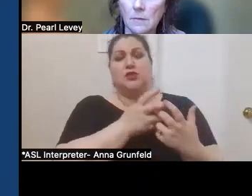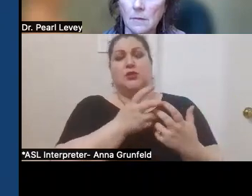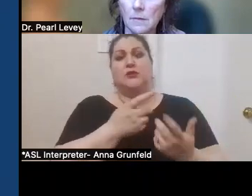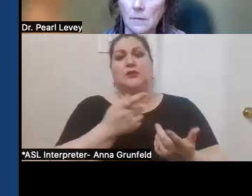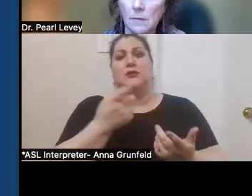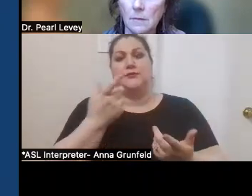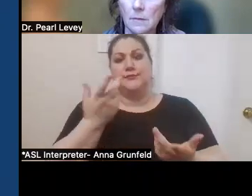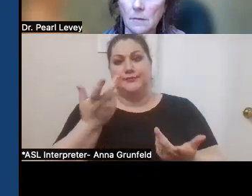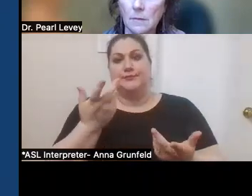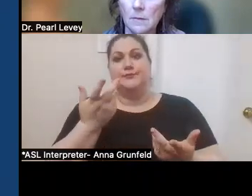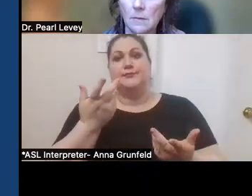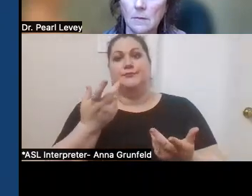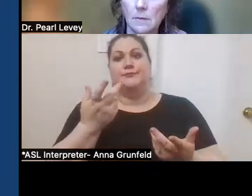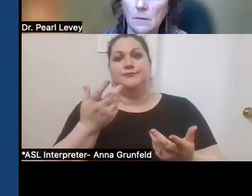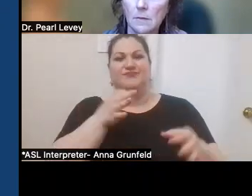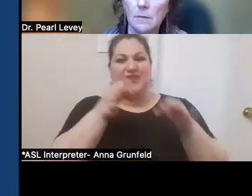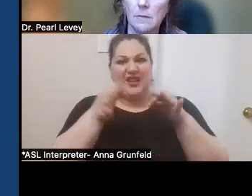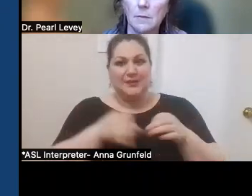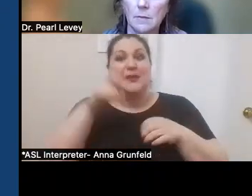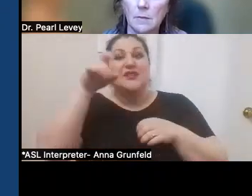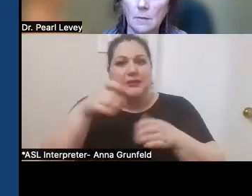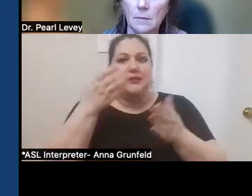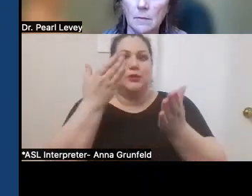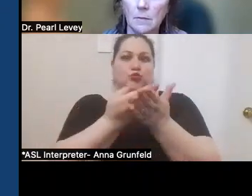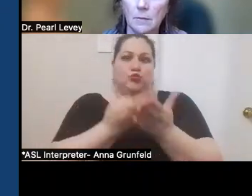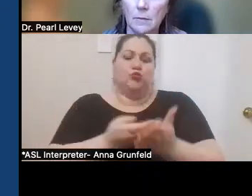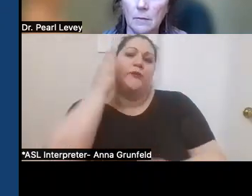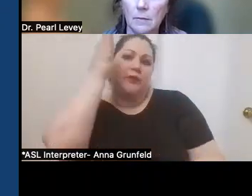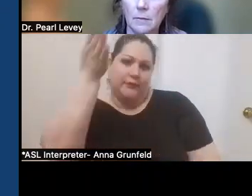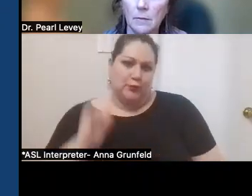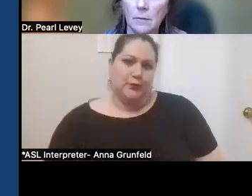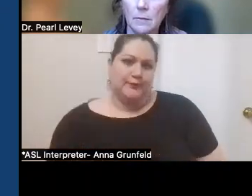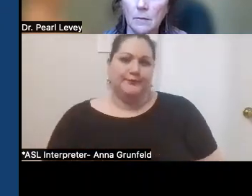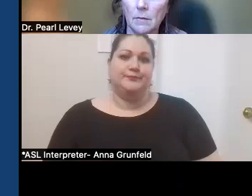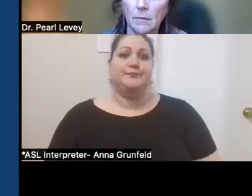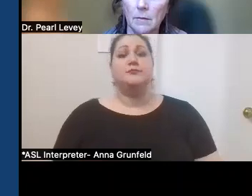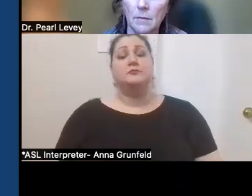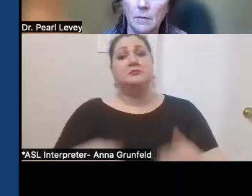Okay, I think we will move on to finish off the last few slides and